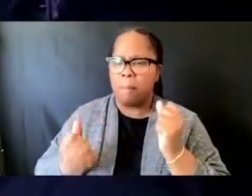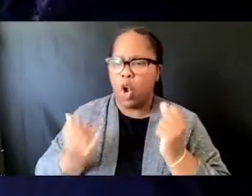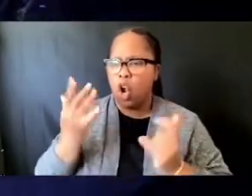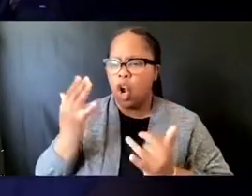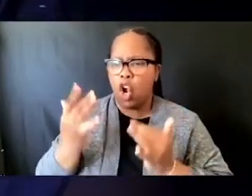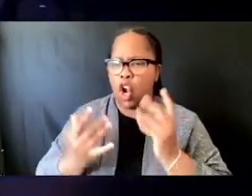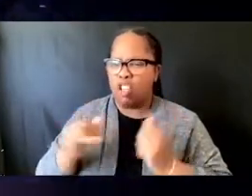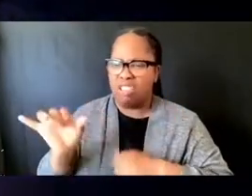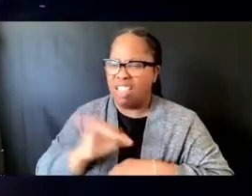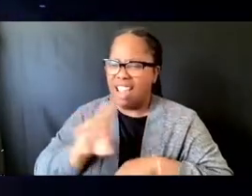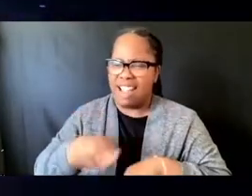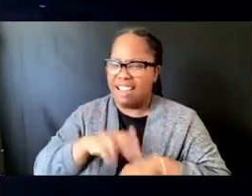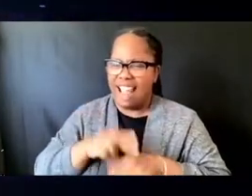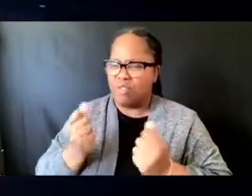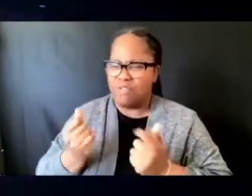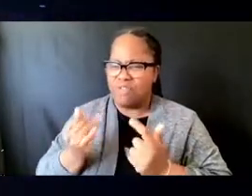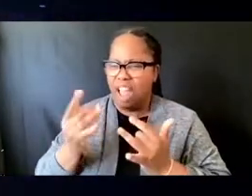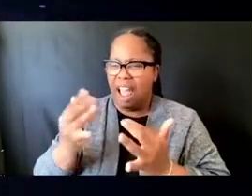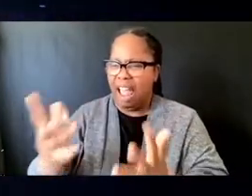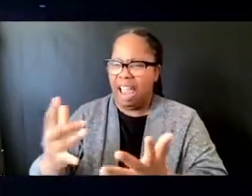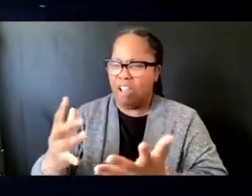(maracas shaking)